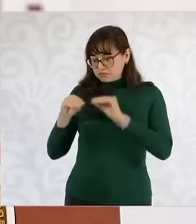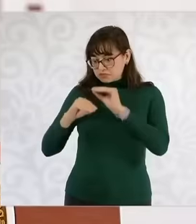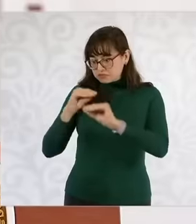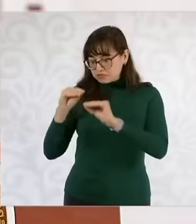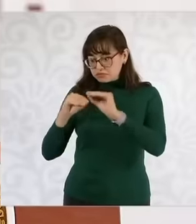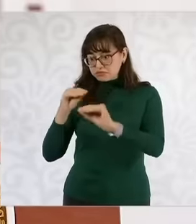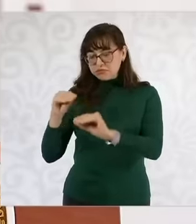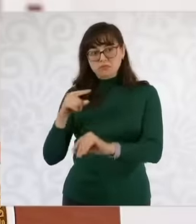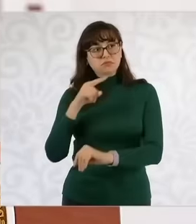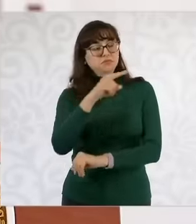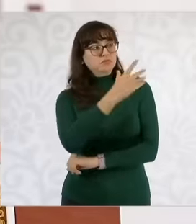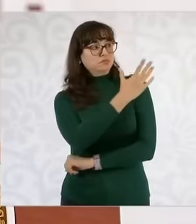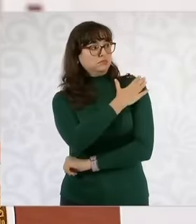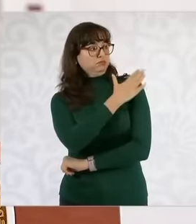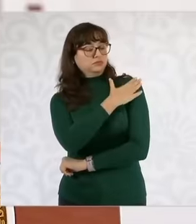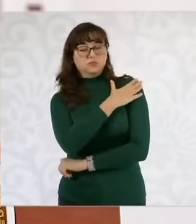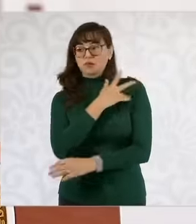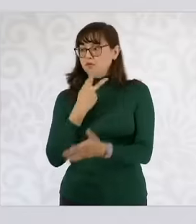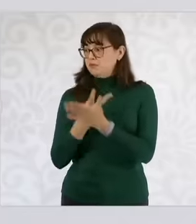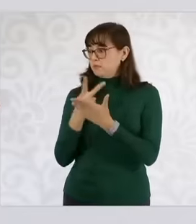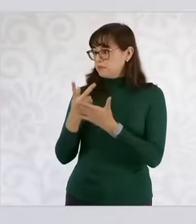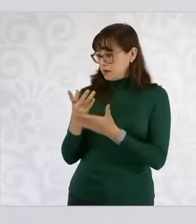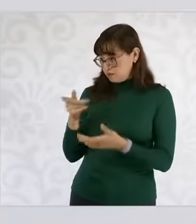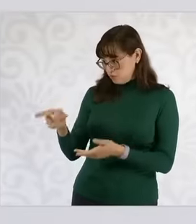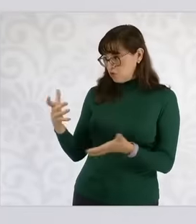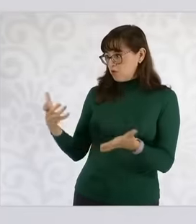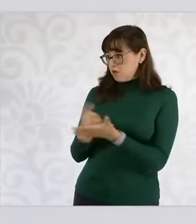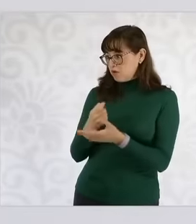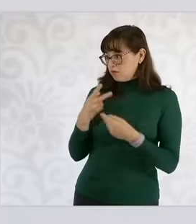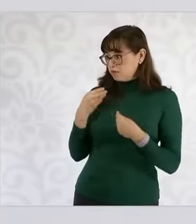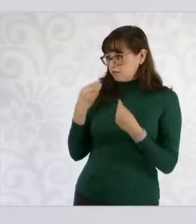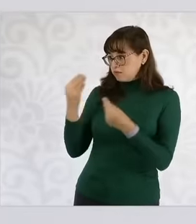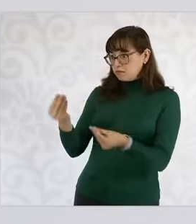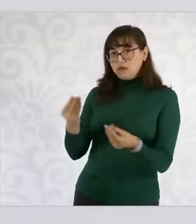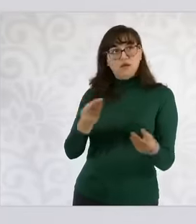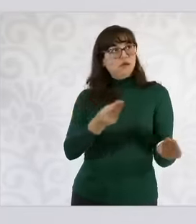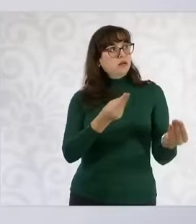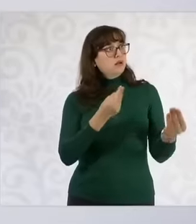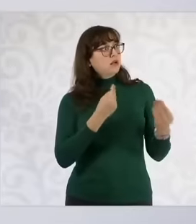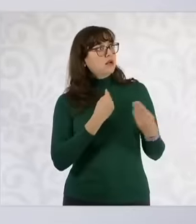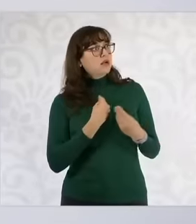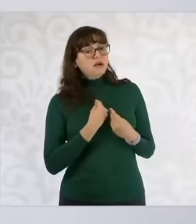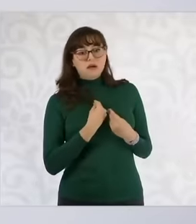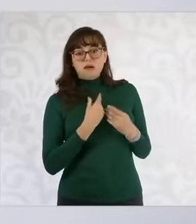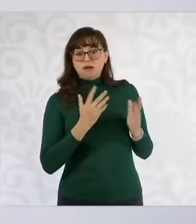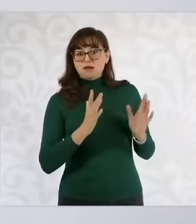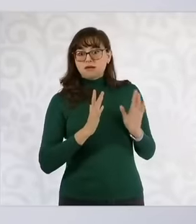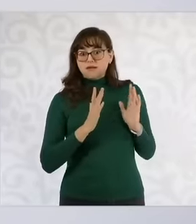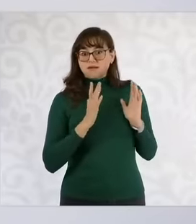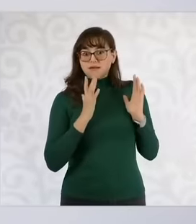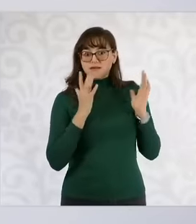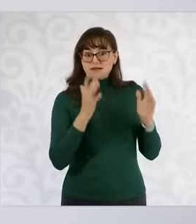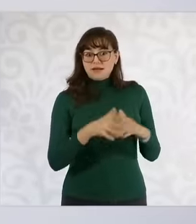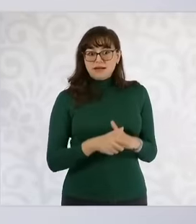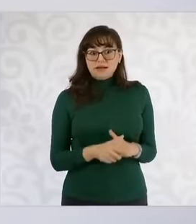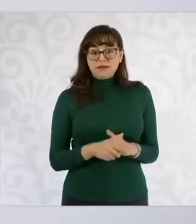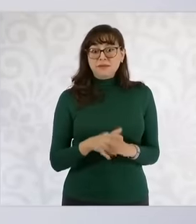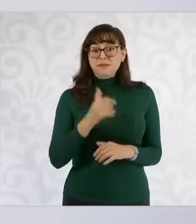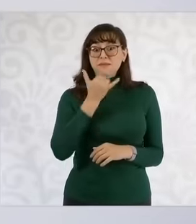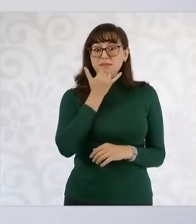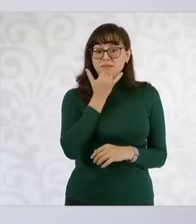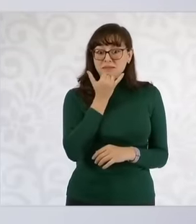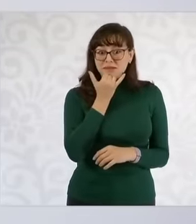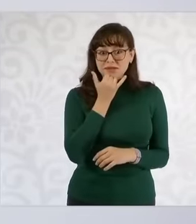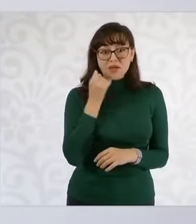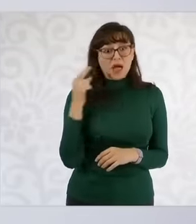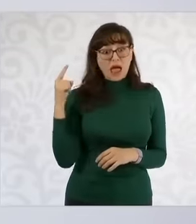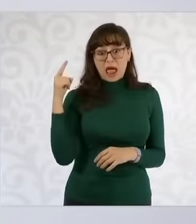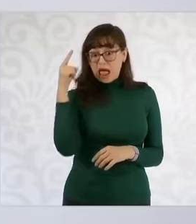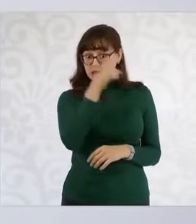on November 21, I want to clarify why the university of Berkley in California